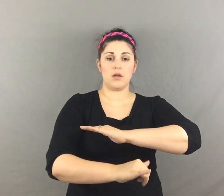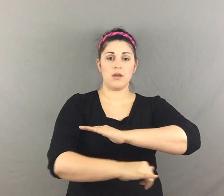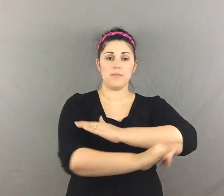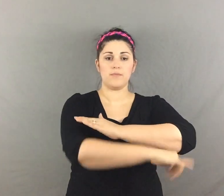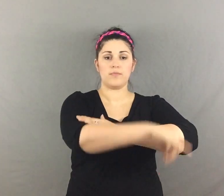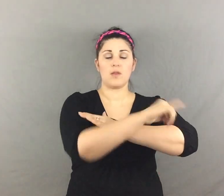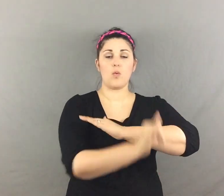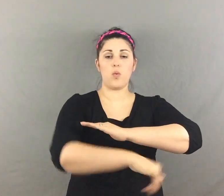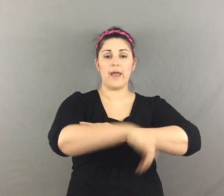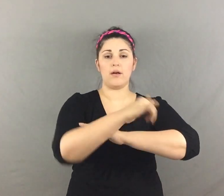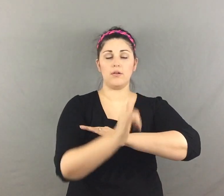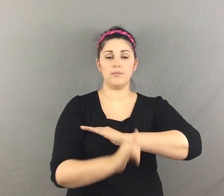Okay, whale.